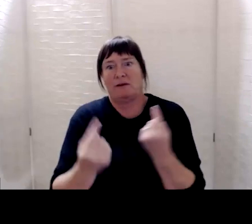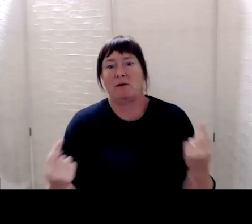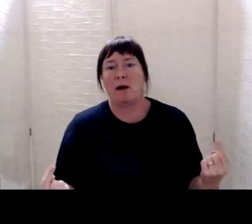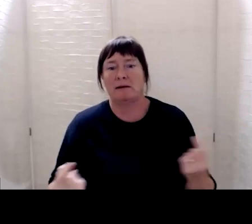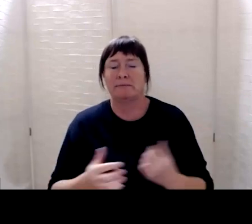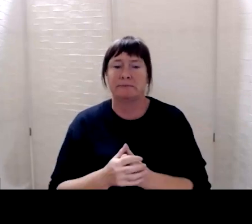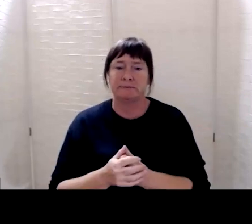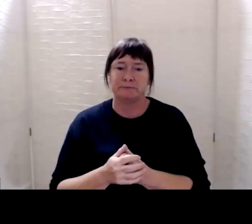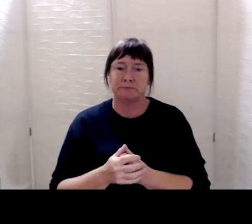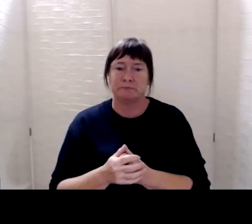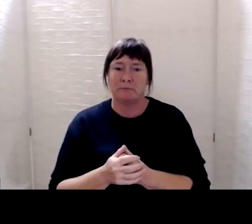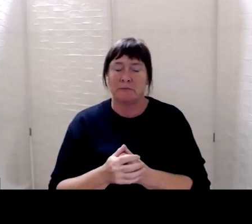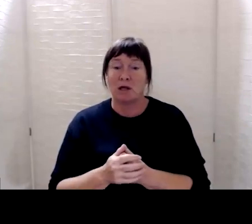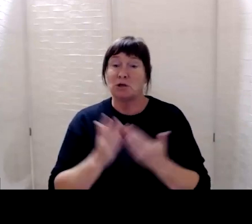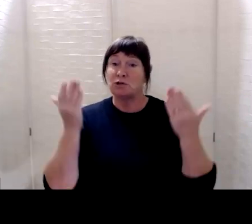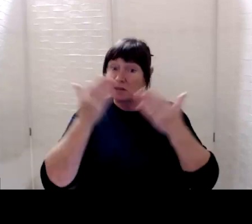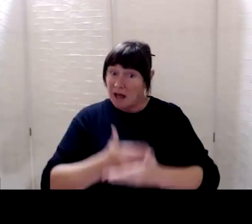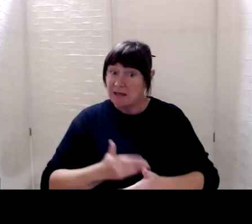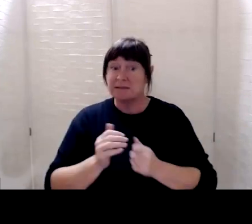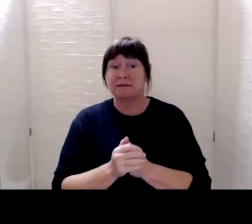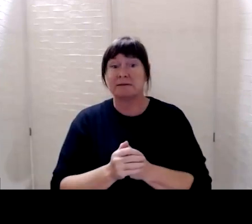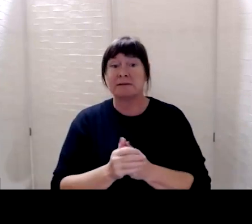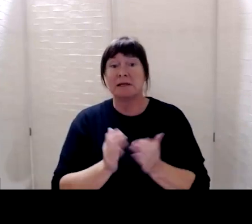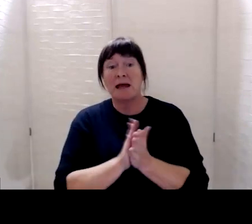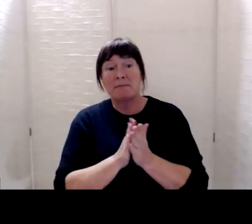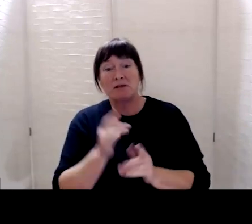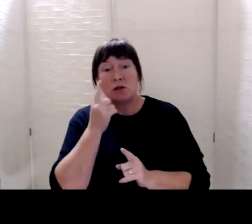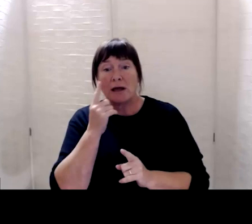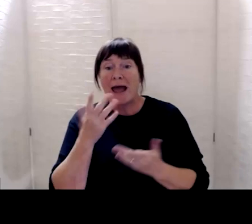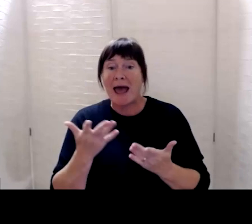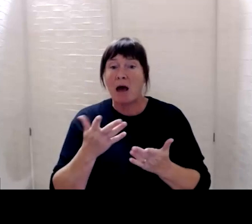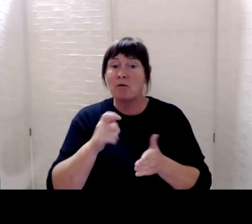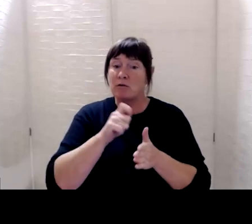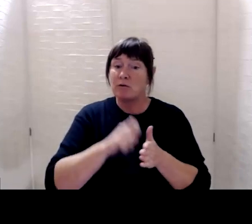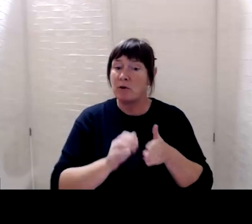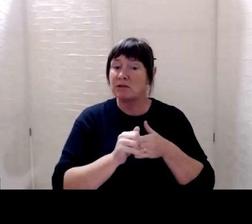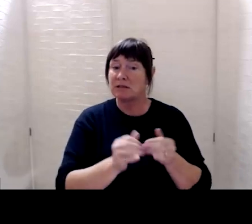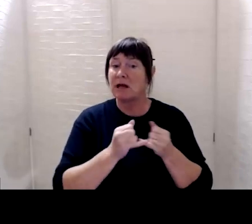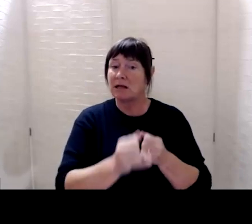And so tonight we are happy to explore how the Purchasing Guidelines might apply more generally.